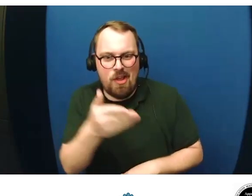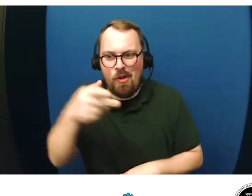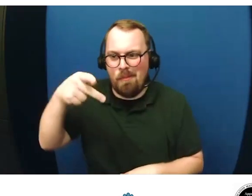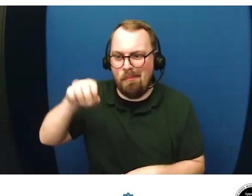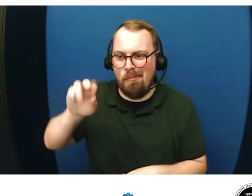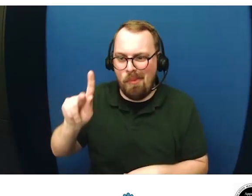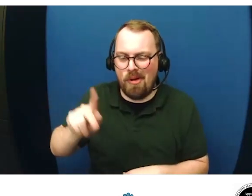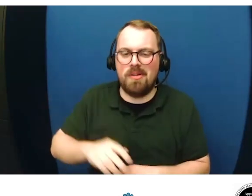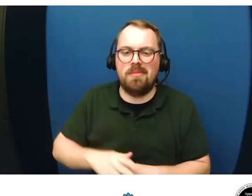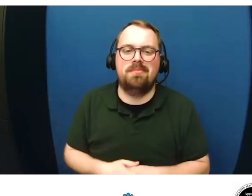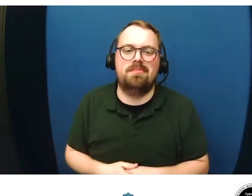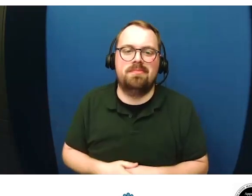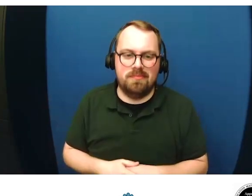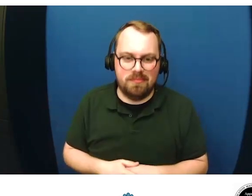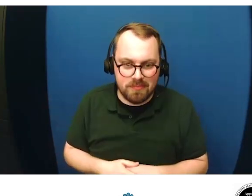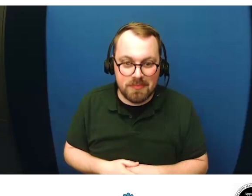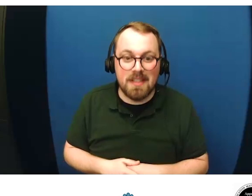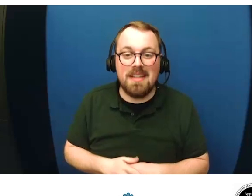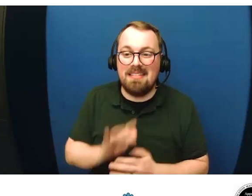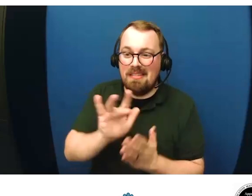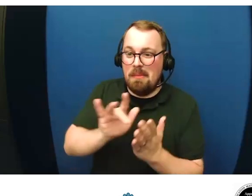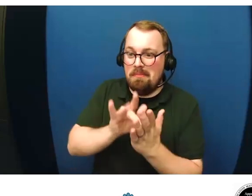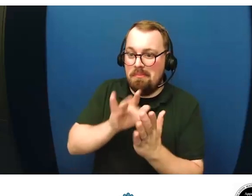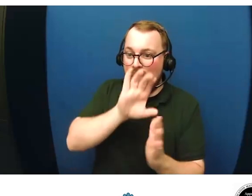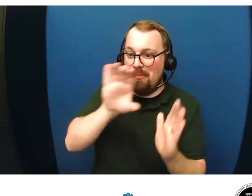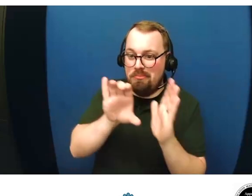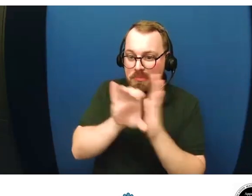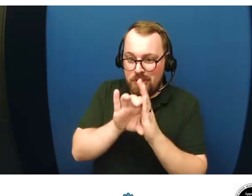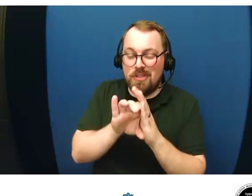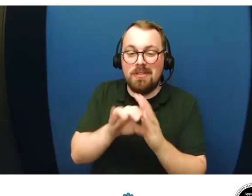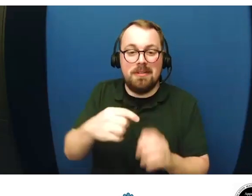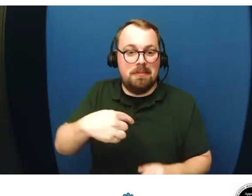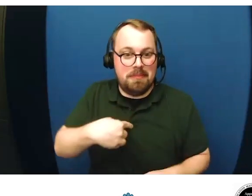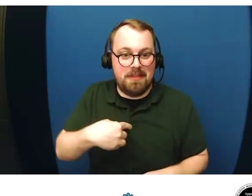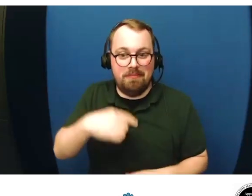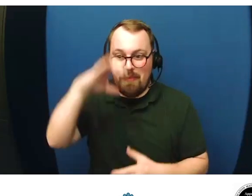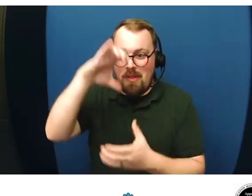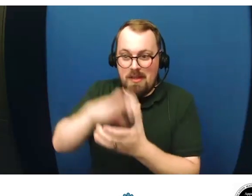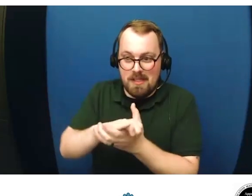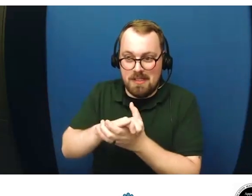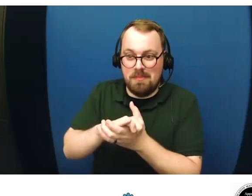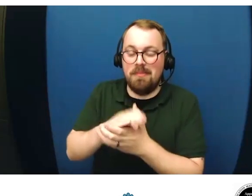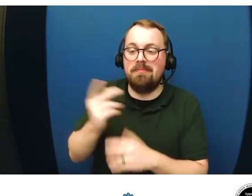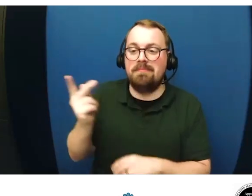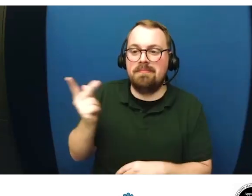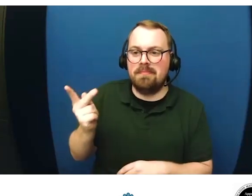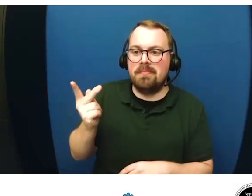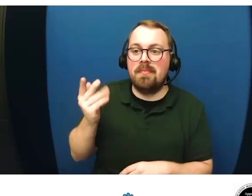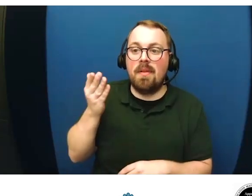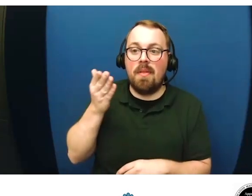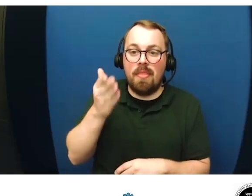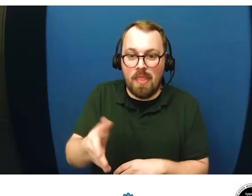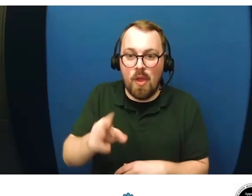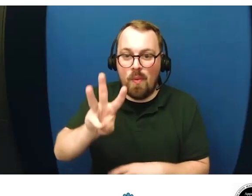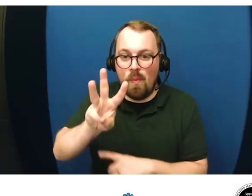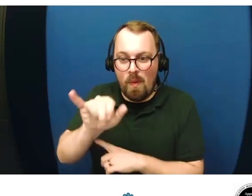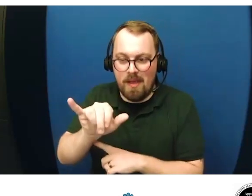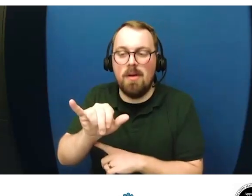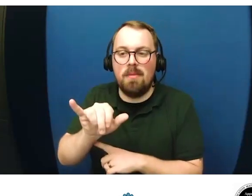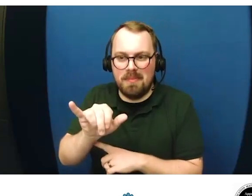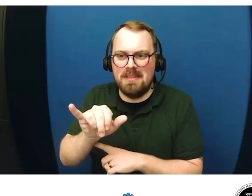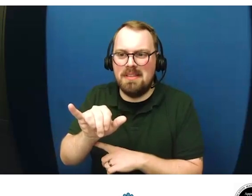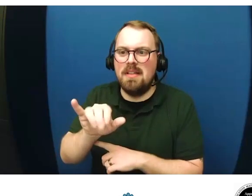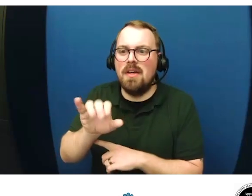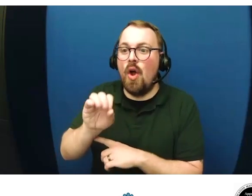The picture in the middle is of me and my husband in Wyoming. In October I got